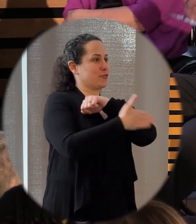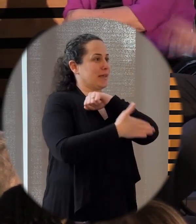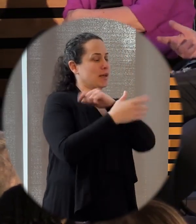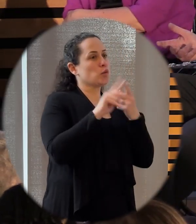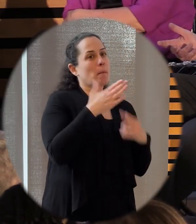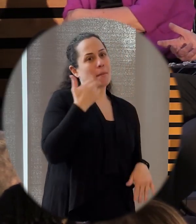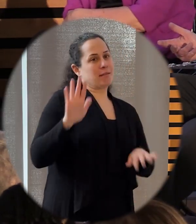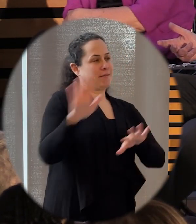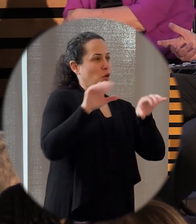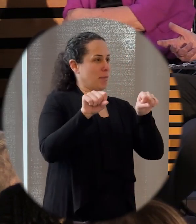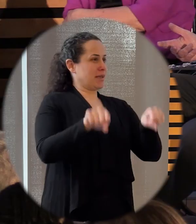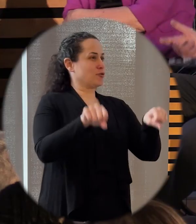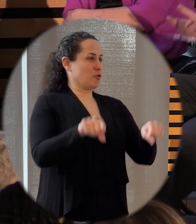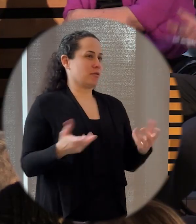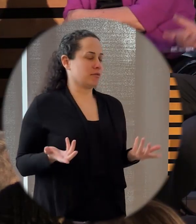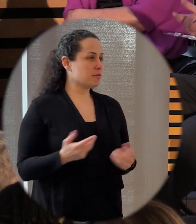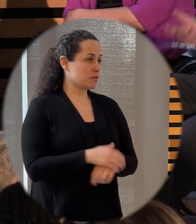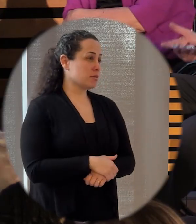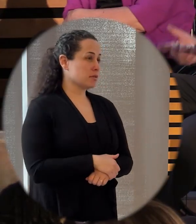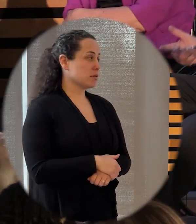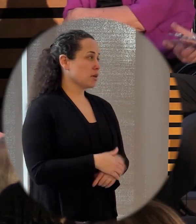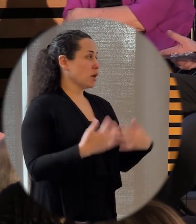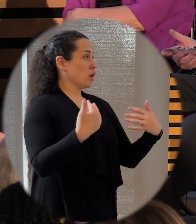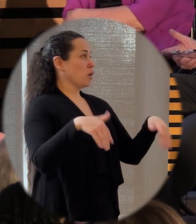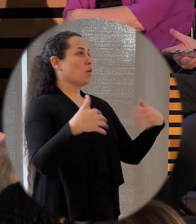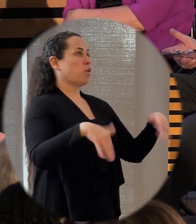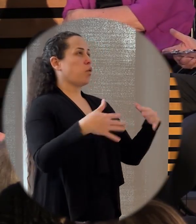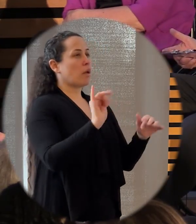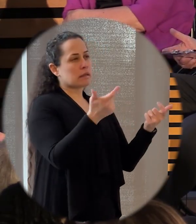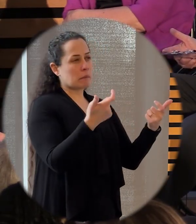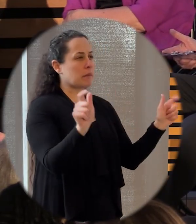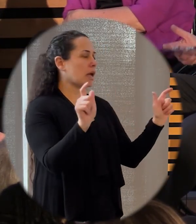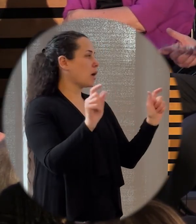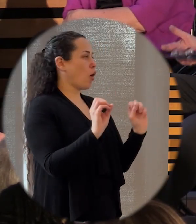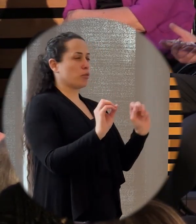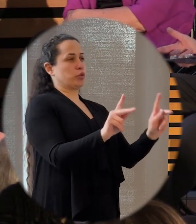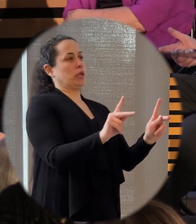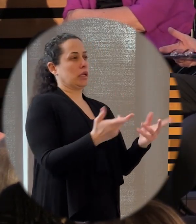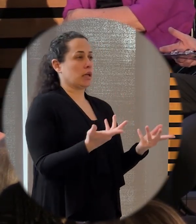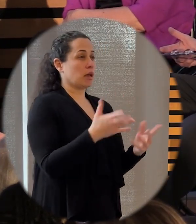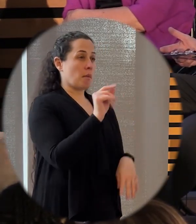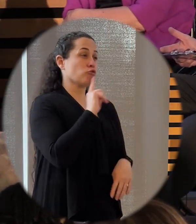their potential. What an unbelievable opportunity. What an appalling reality.